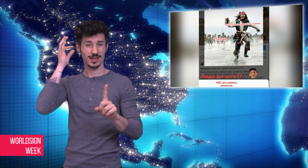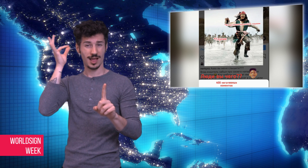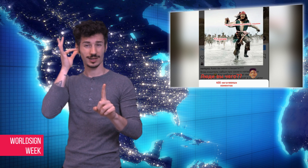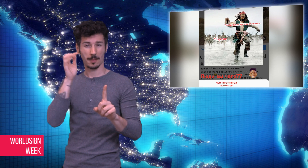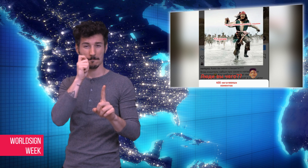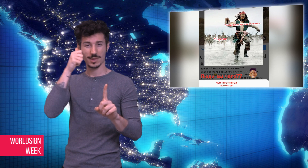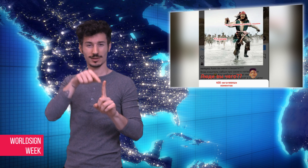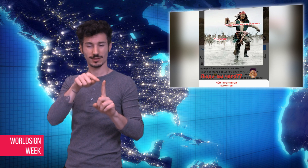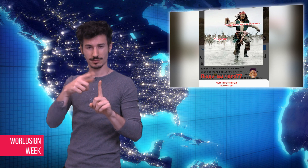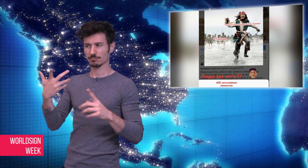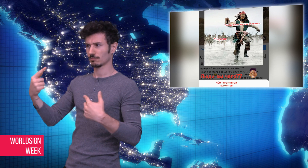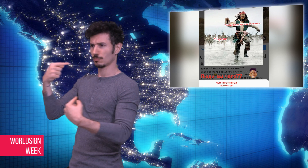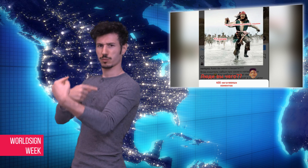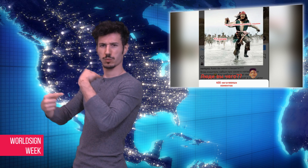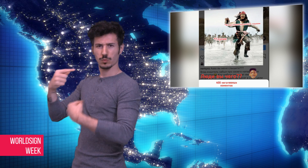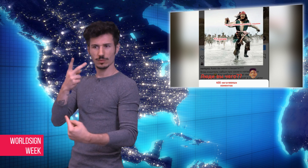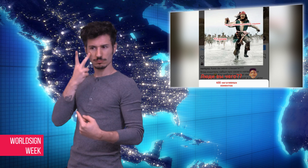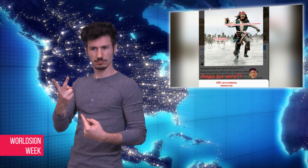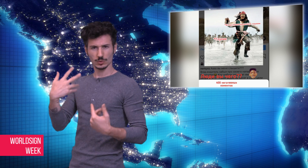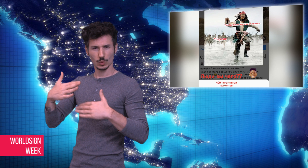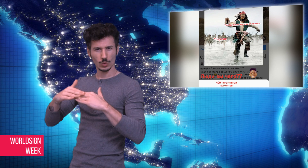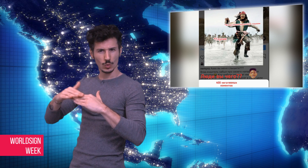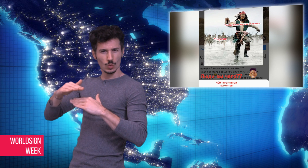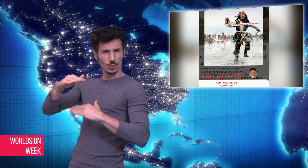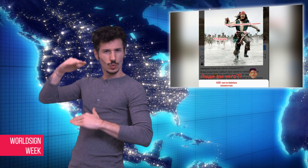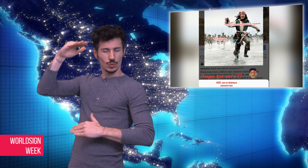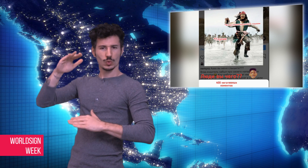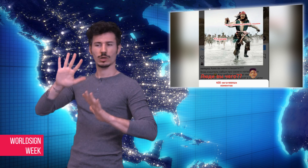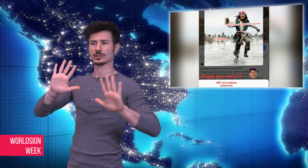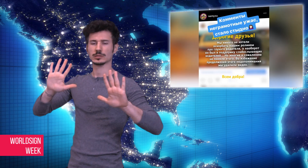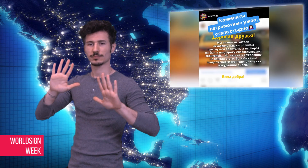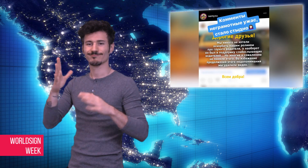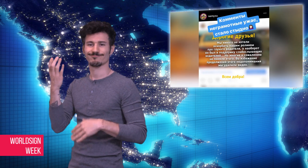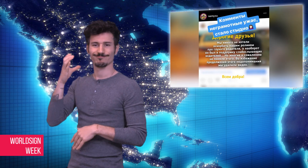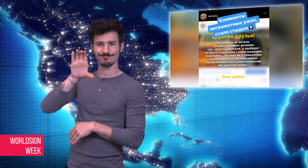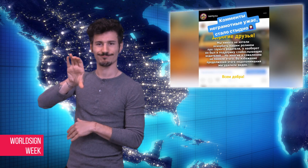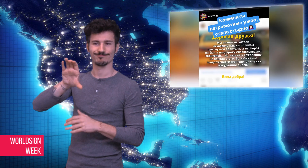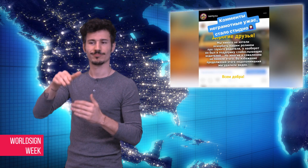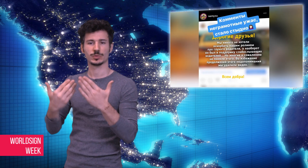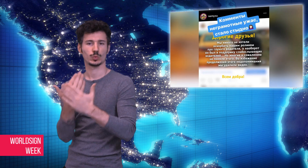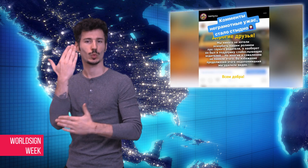hearing man posted an apology to the Russian Deaf